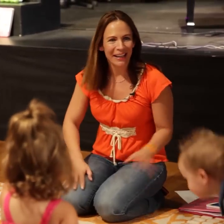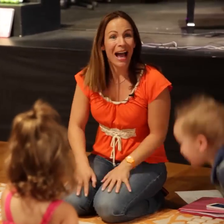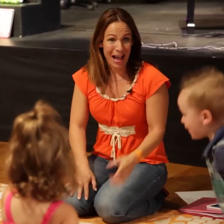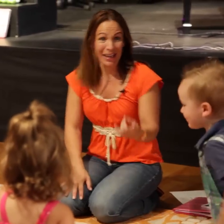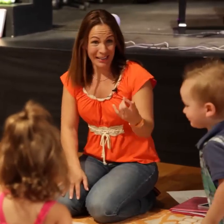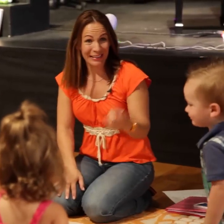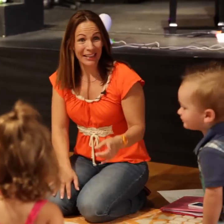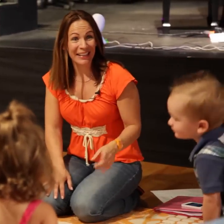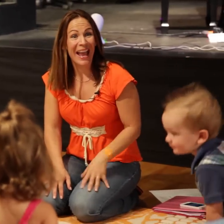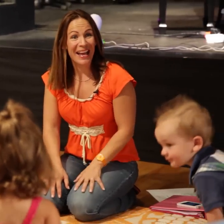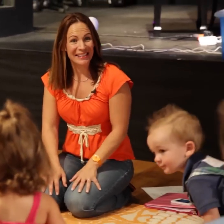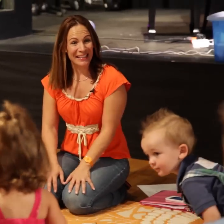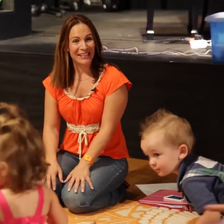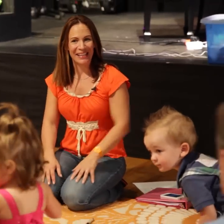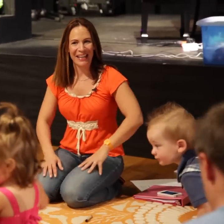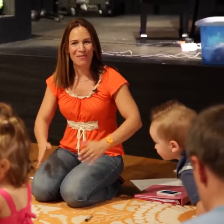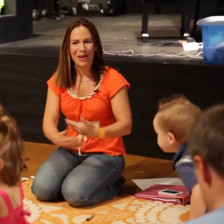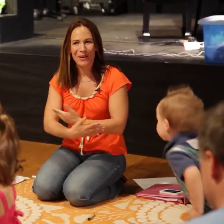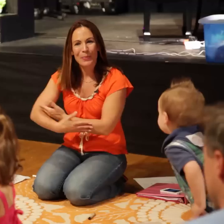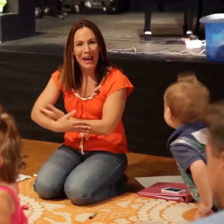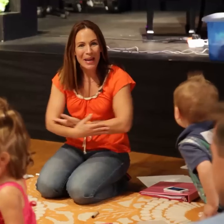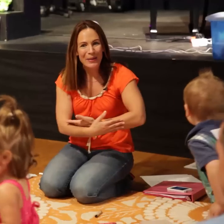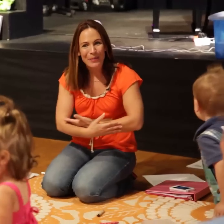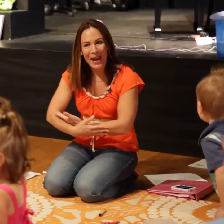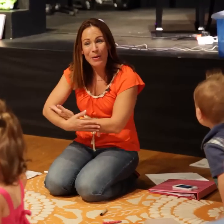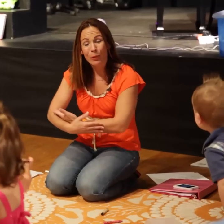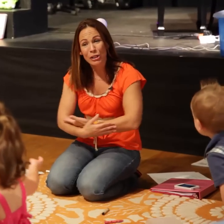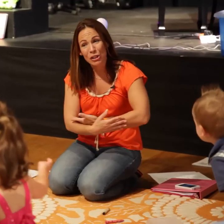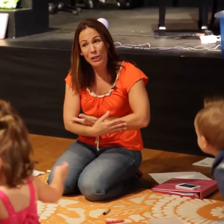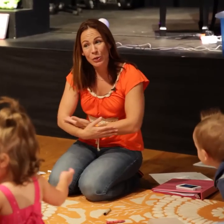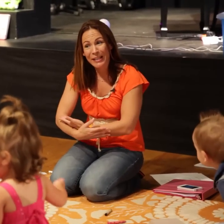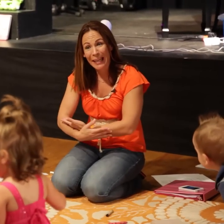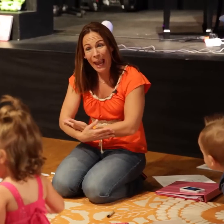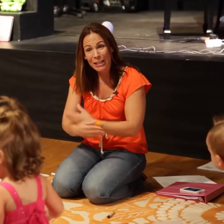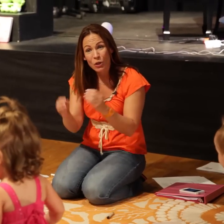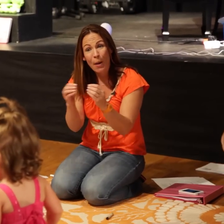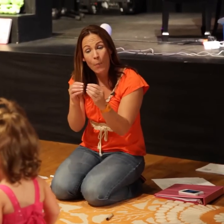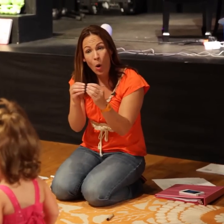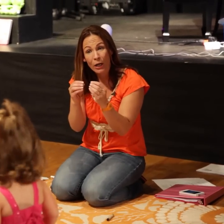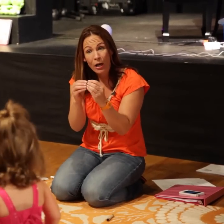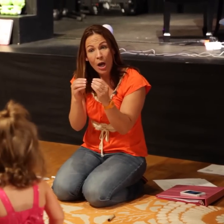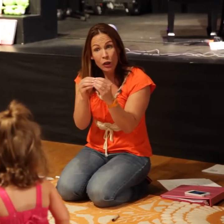Yes. He came over. Baby, baby. Bridget should we do it again? Do you want more?